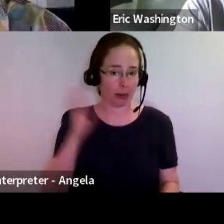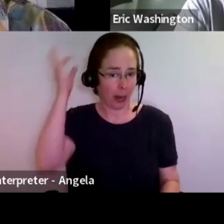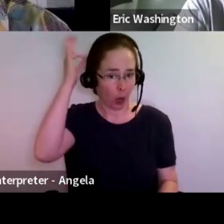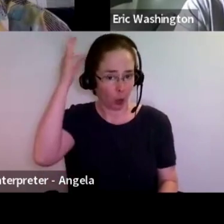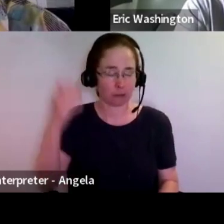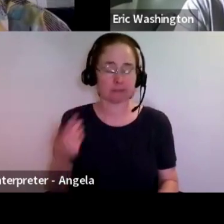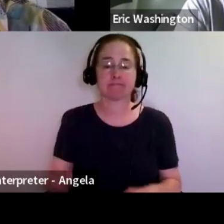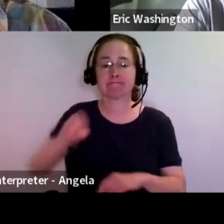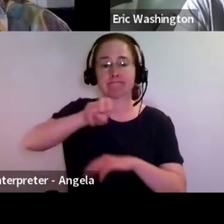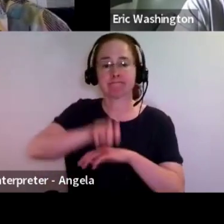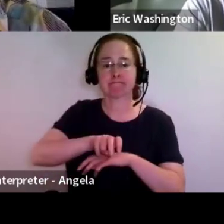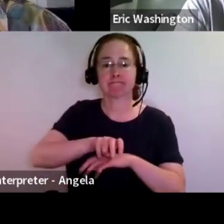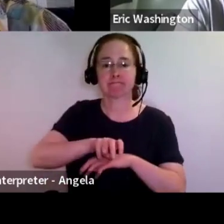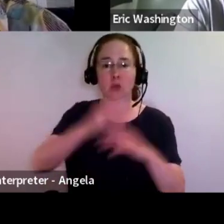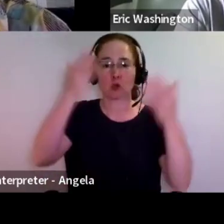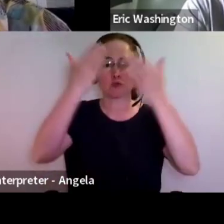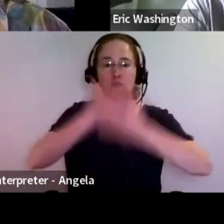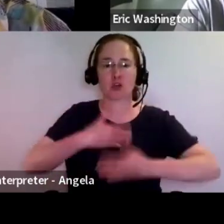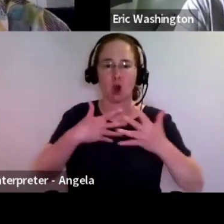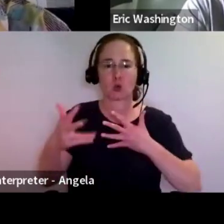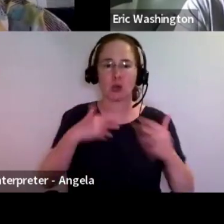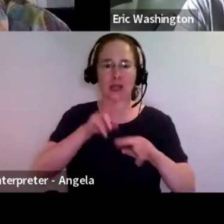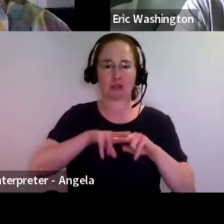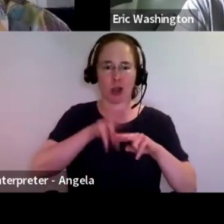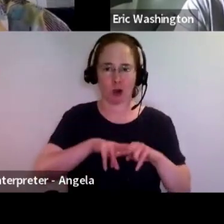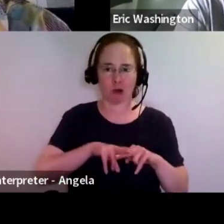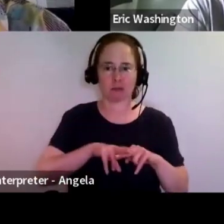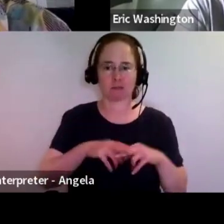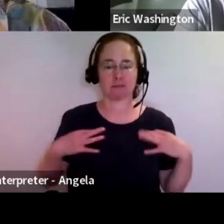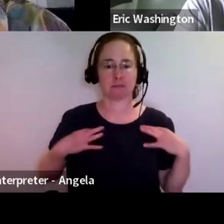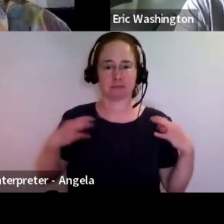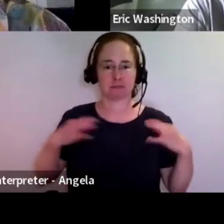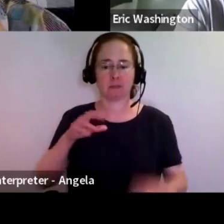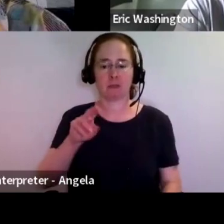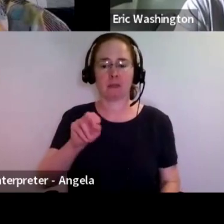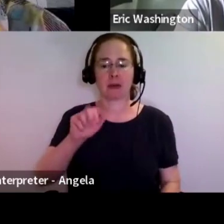sitting against a dark gray chair wearing a navy blue dress